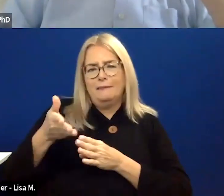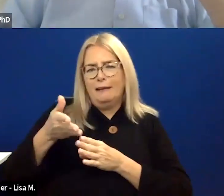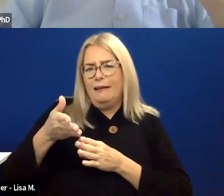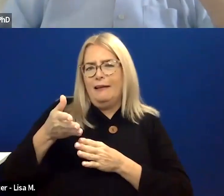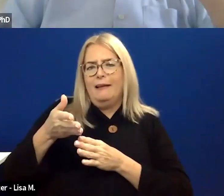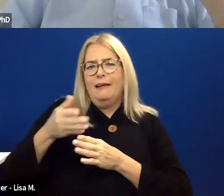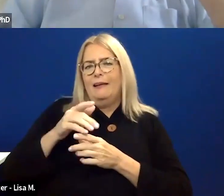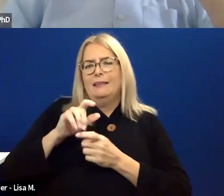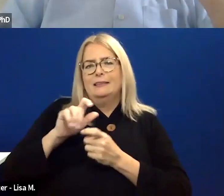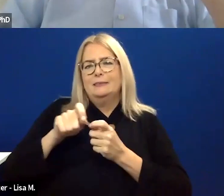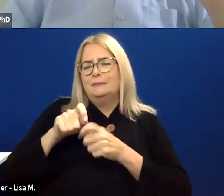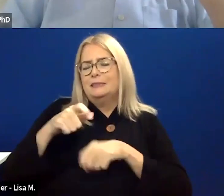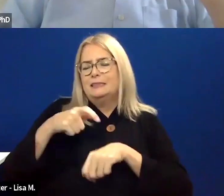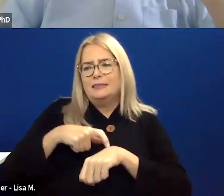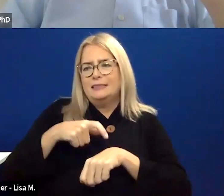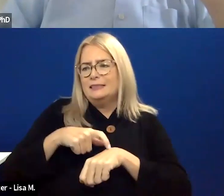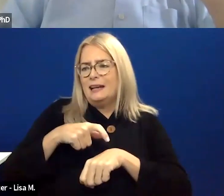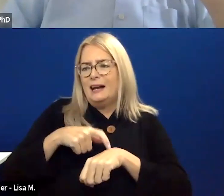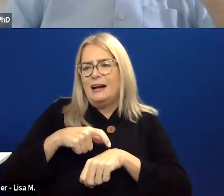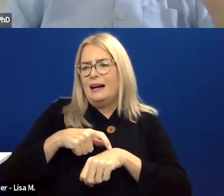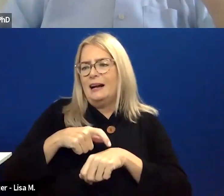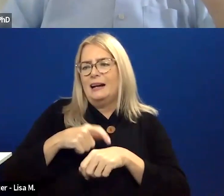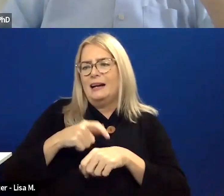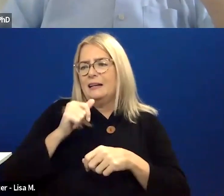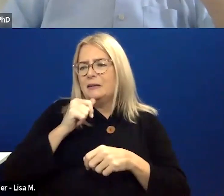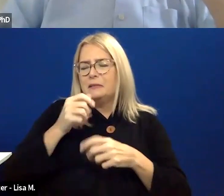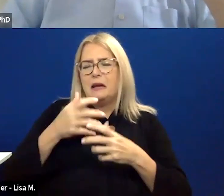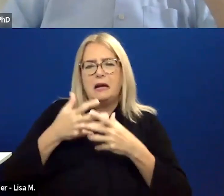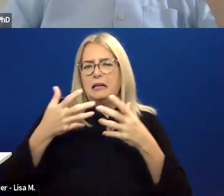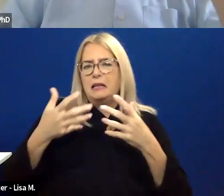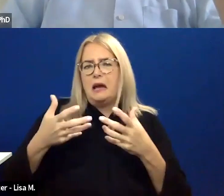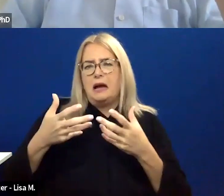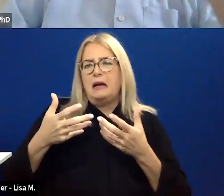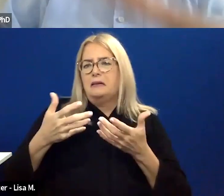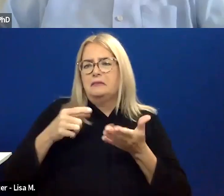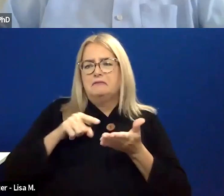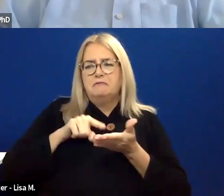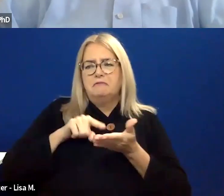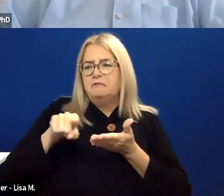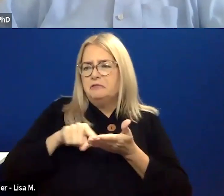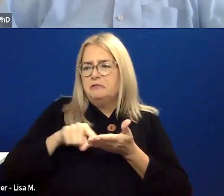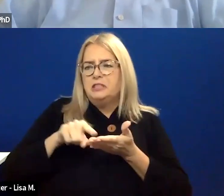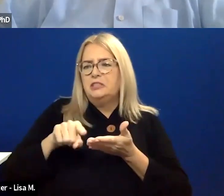hanging fruit and and maybe I took it a little bit uh in the right direction but I I appreciate